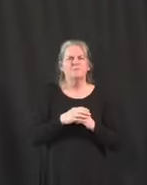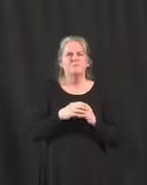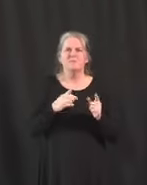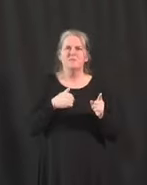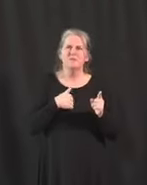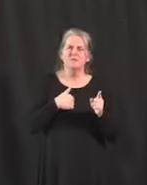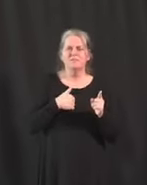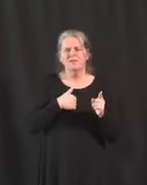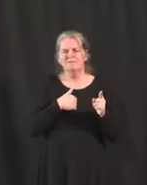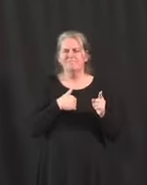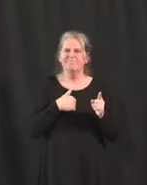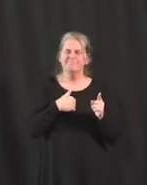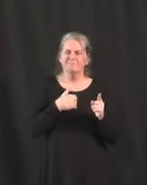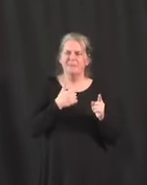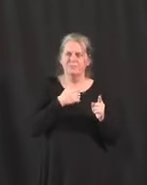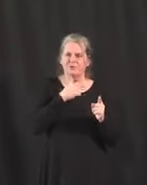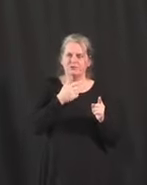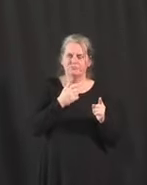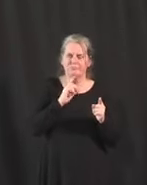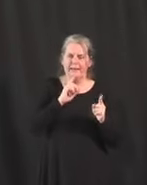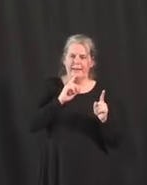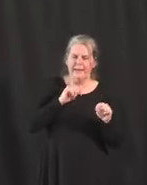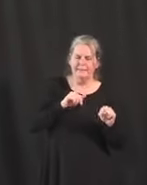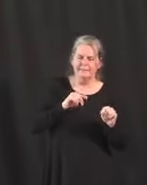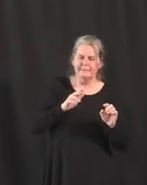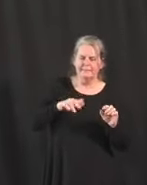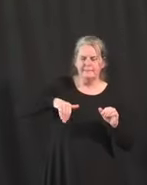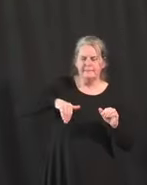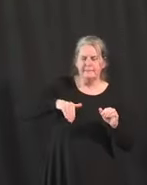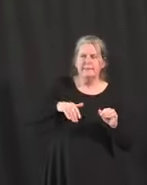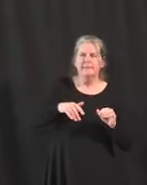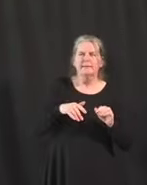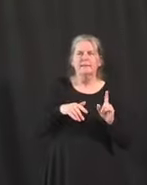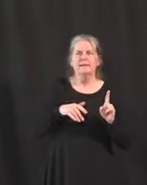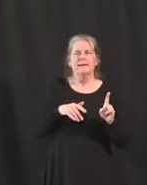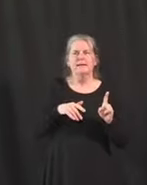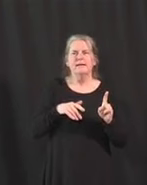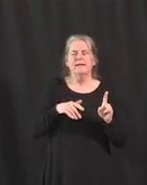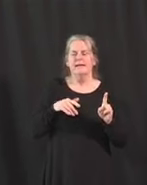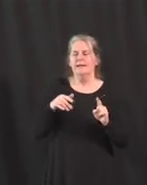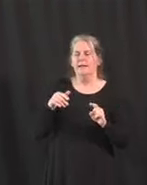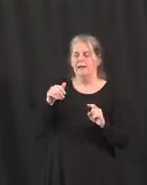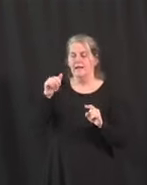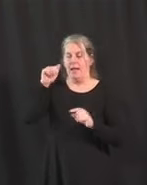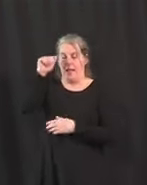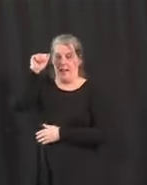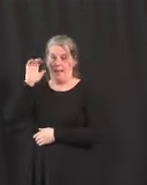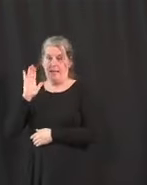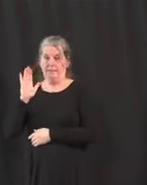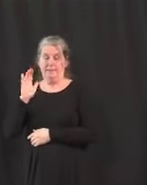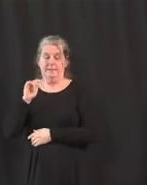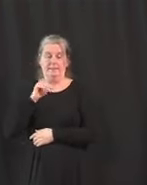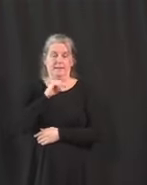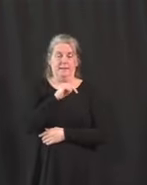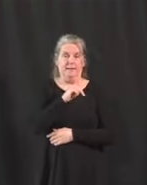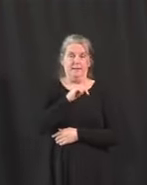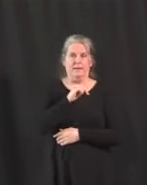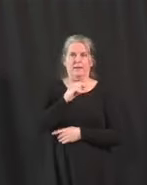LITTLE BIT CAREFUL ABOUT ANSWERING THAT, THOUGH, BECAUSE THE SITUATION IN ALASKA IN TERMS OF TEST KIT AVAILABILITY AS IN THE UNITED STATES HAS BEEN QUITE